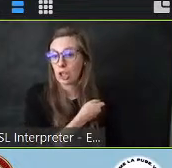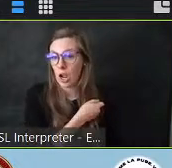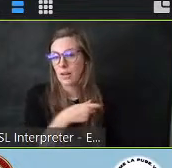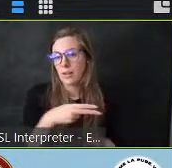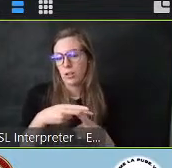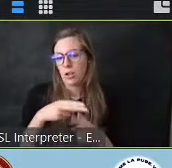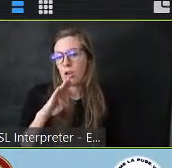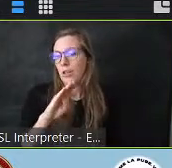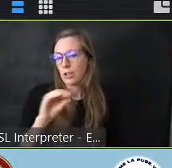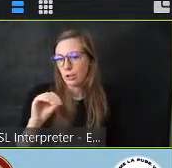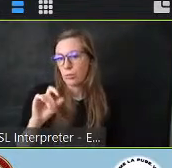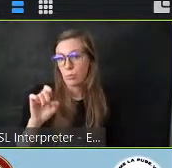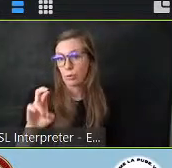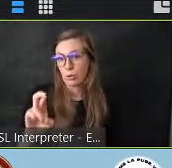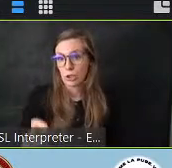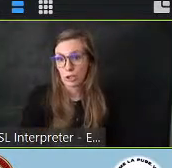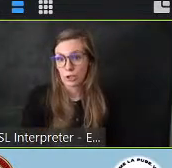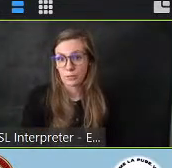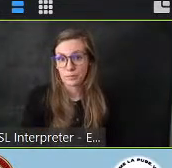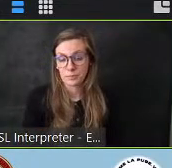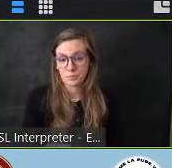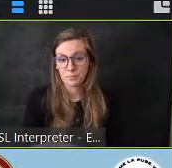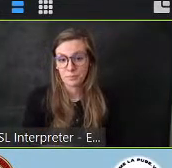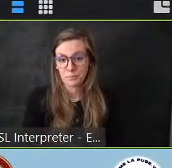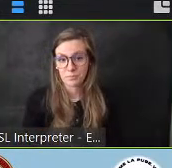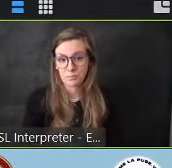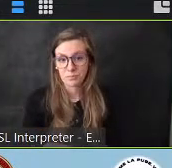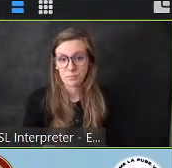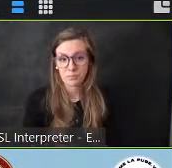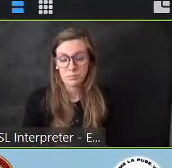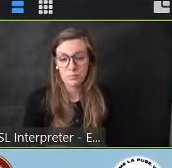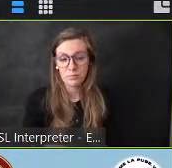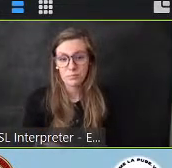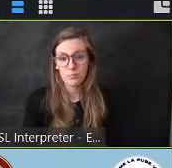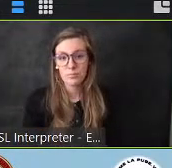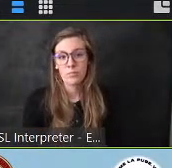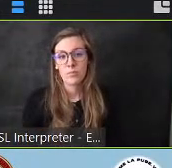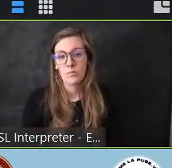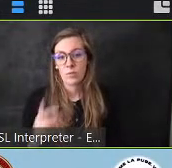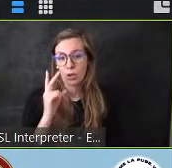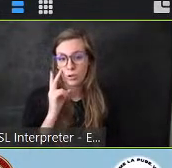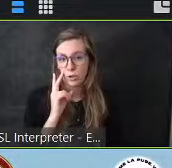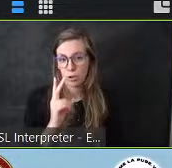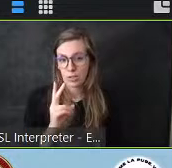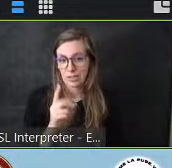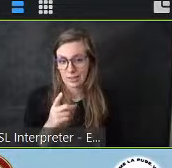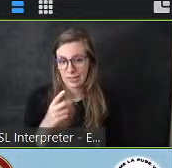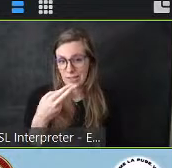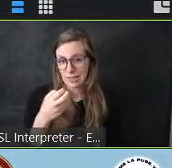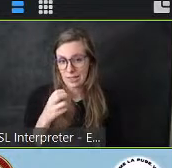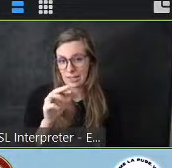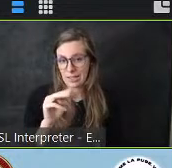People who have Thermo the other analysis, WEA also represented that they responded.